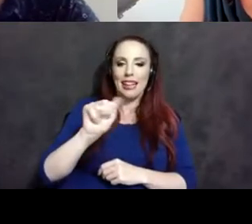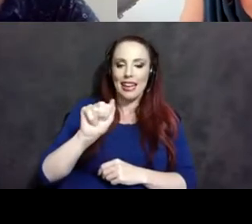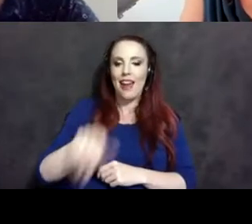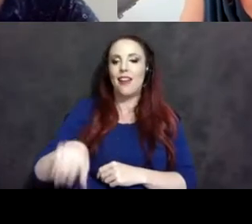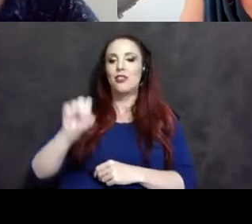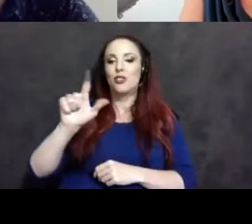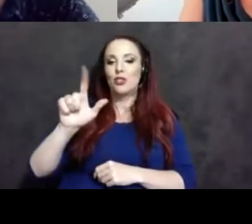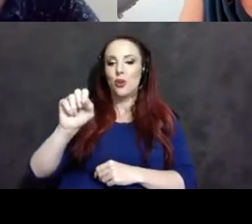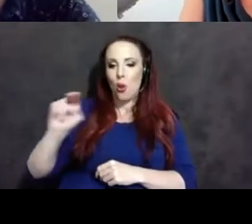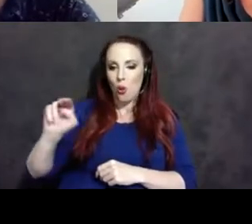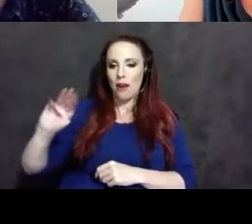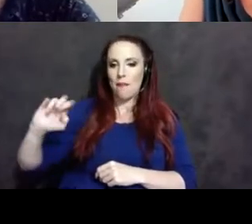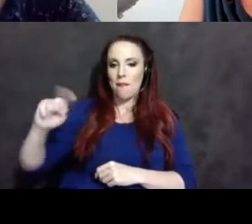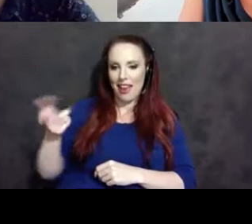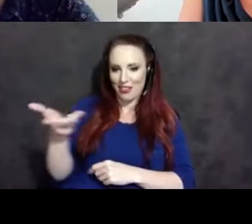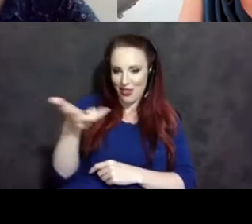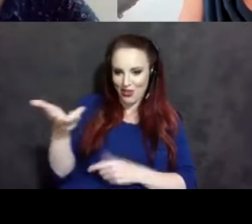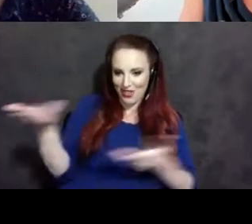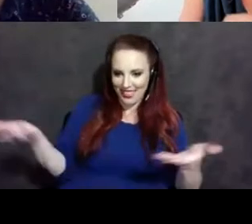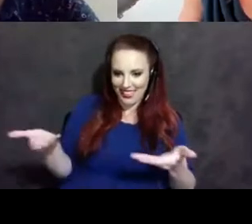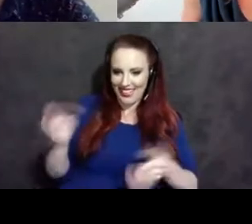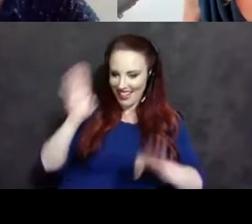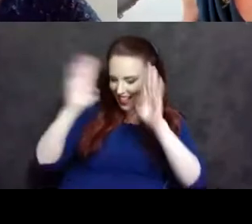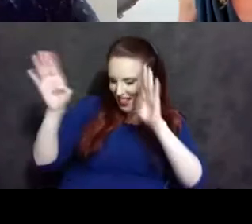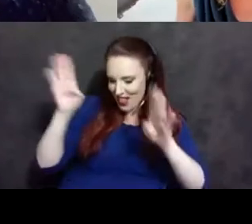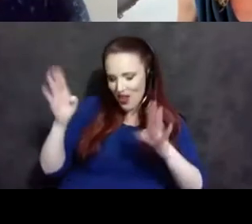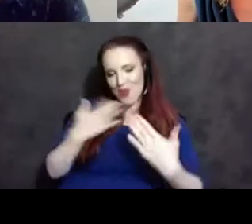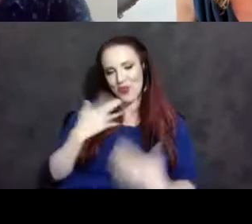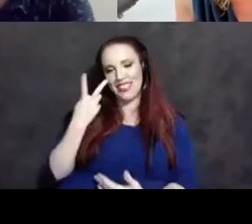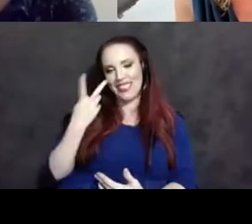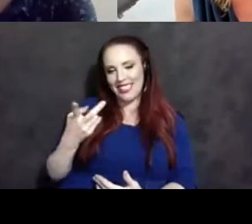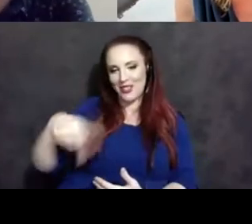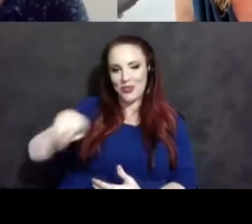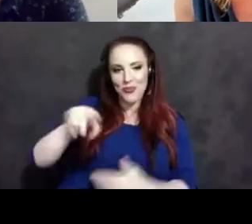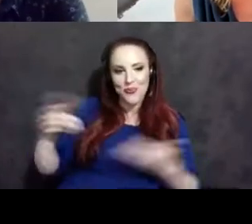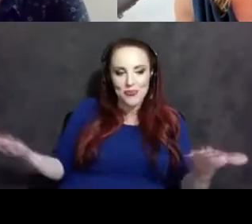So good to see you all, and thank you for joining us.